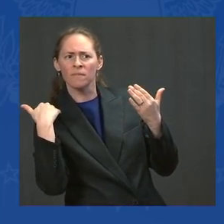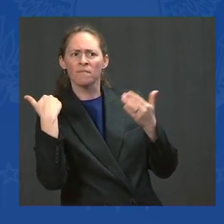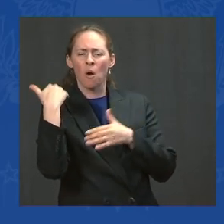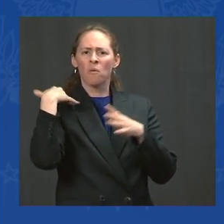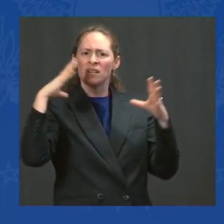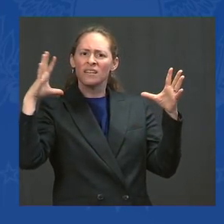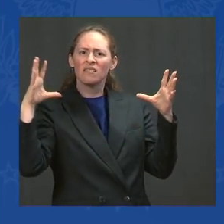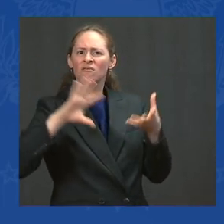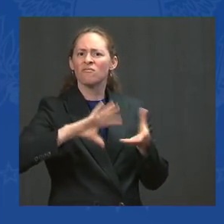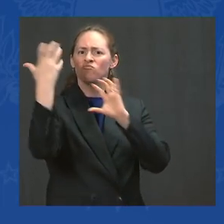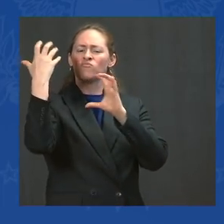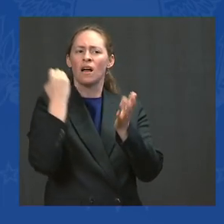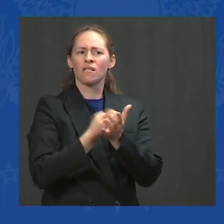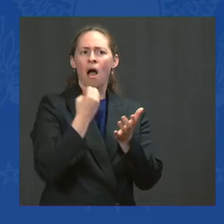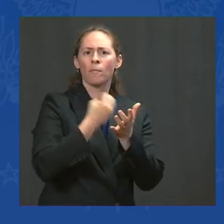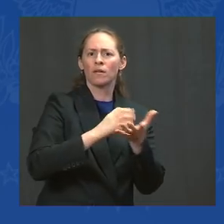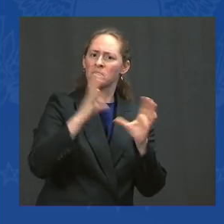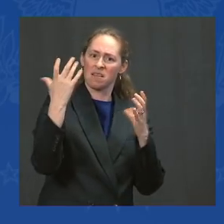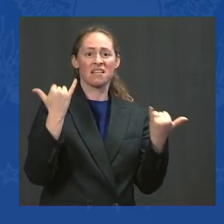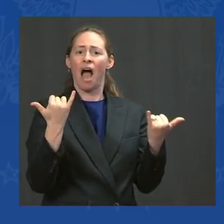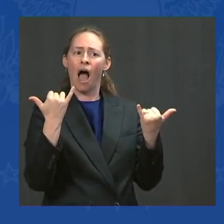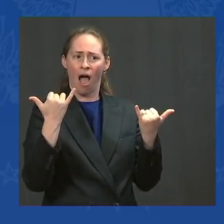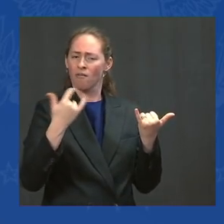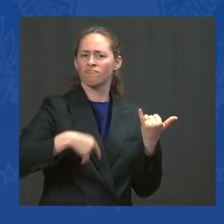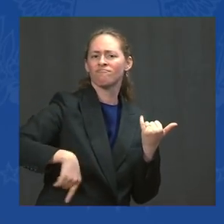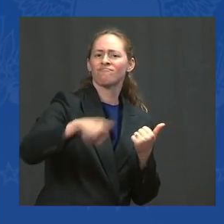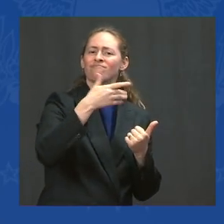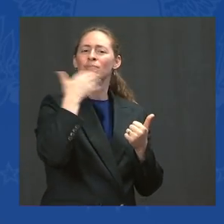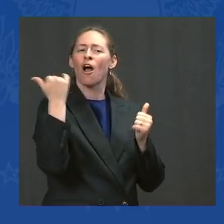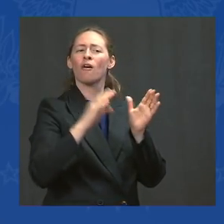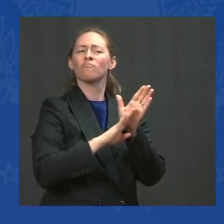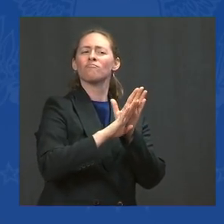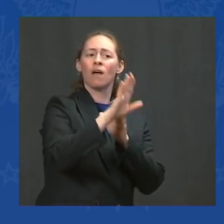But the only way we put it behind us is if more Americans get vaccinated.